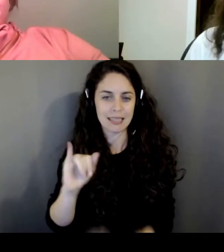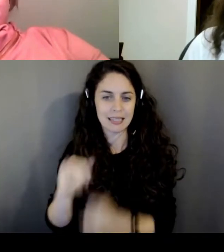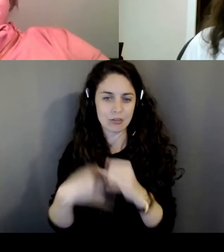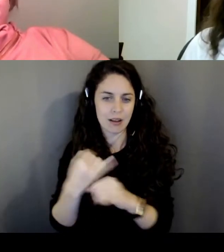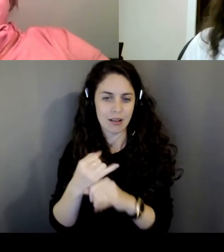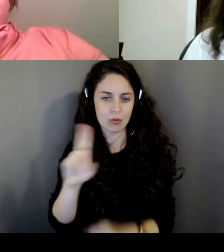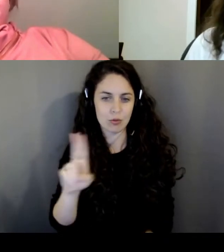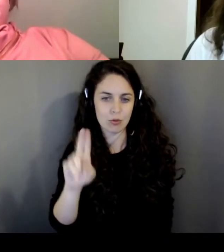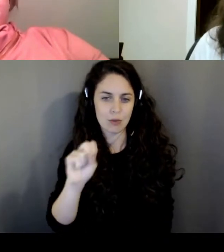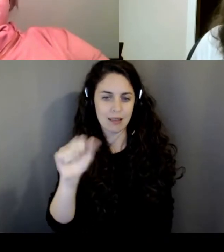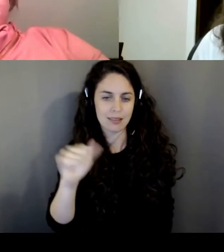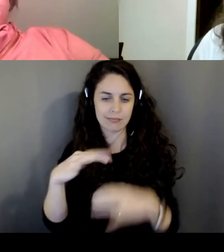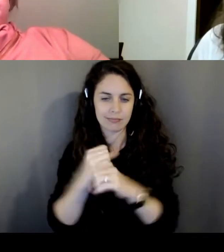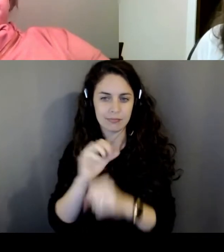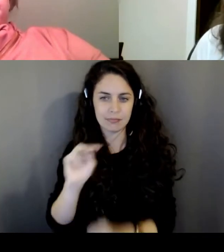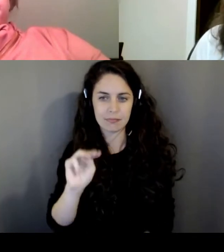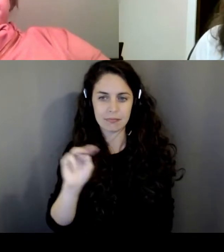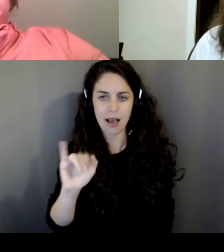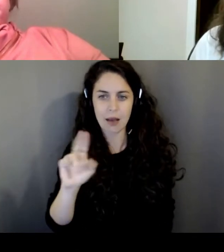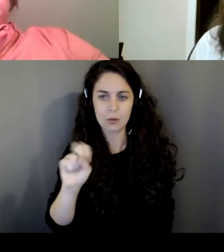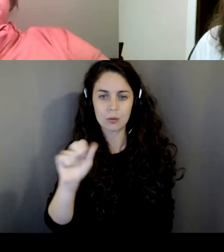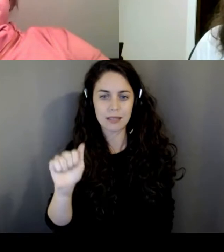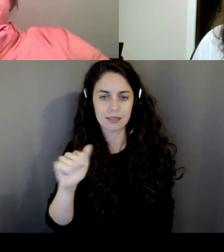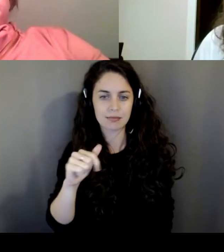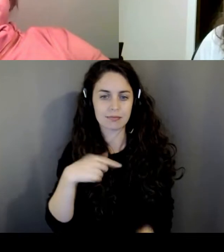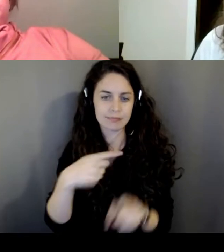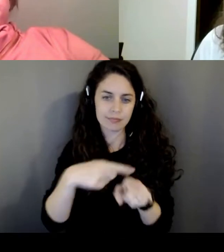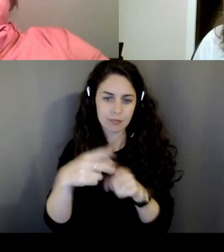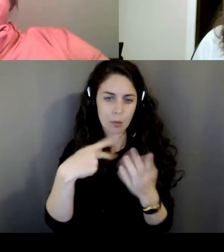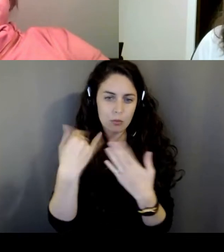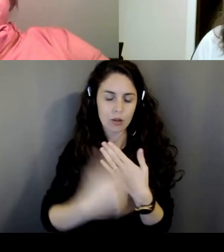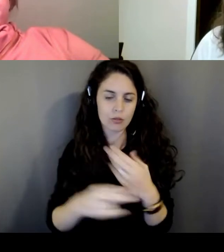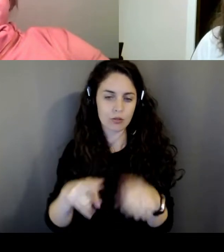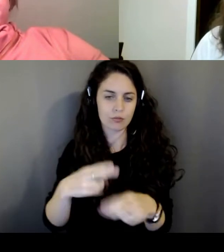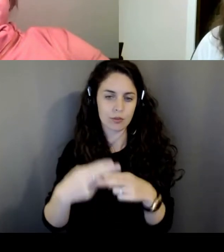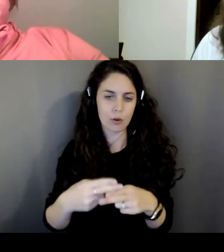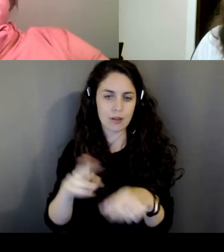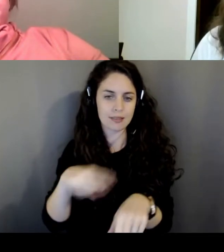or MIUSA, where I work on a project called the National Clearinghouse on Disability and Exchange.